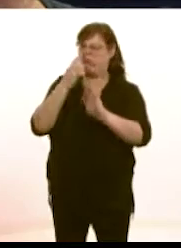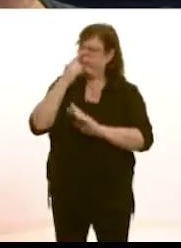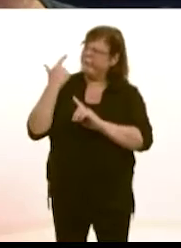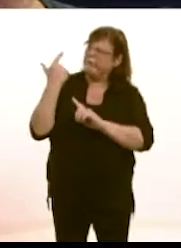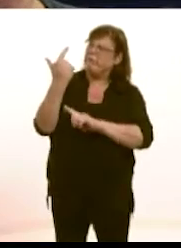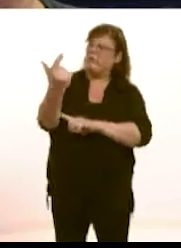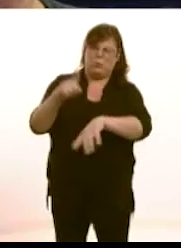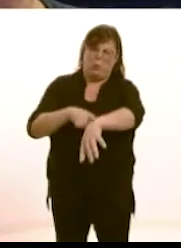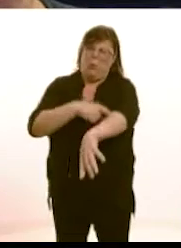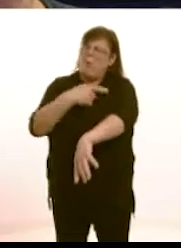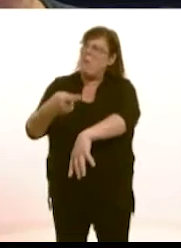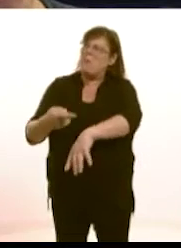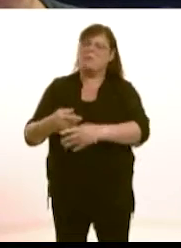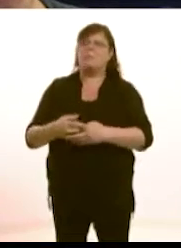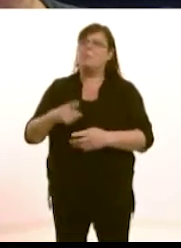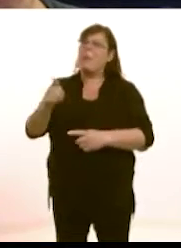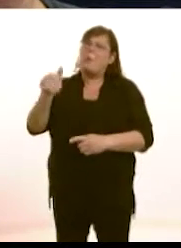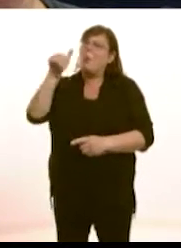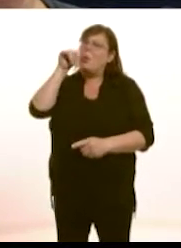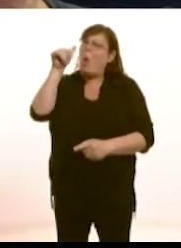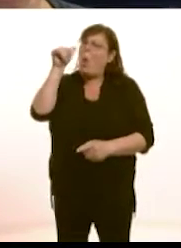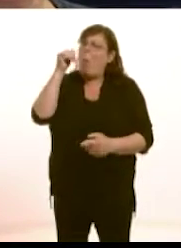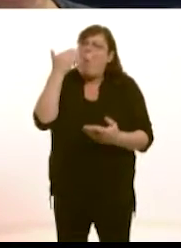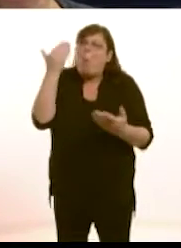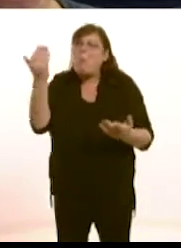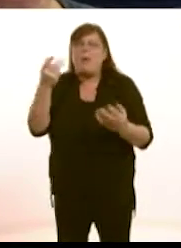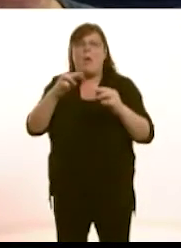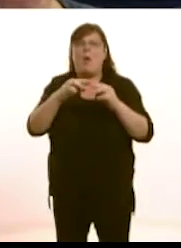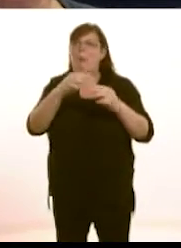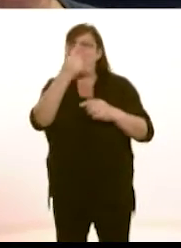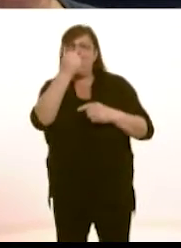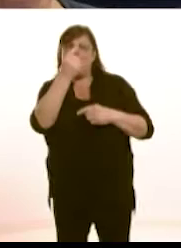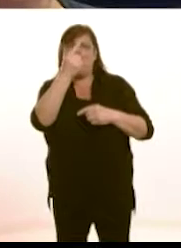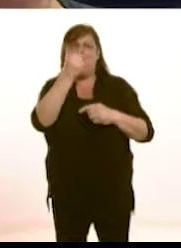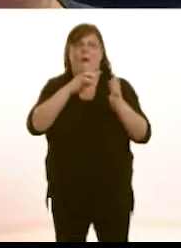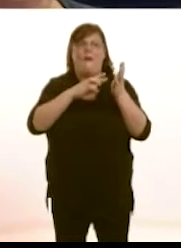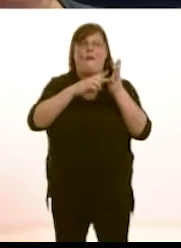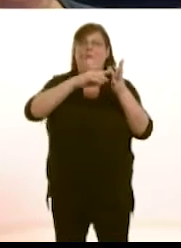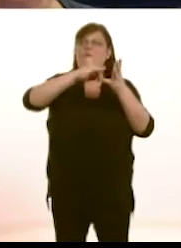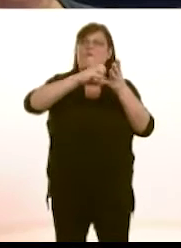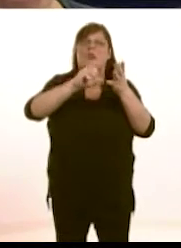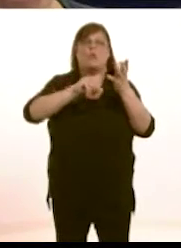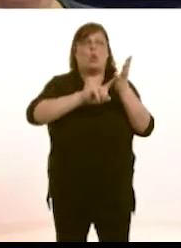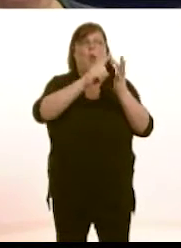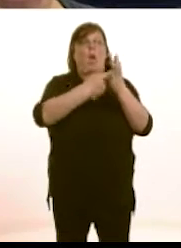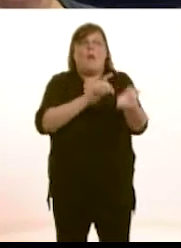Now, you may or you may not be aware of proposals to centralise vascular surgery in Ysbyty Glan